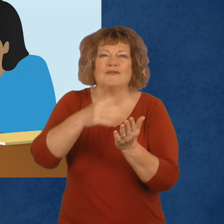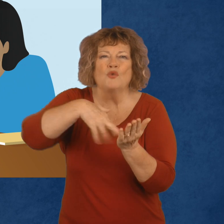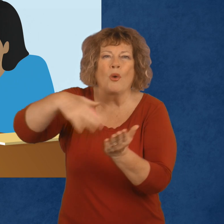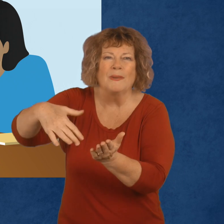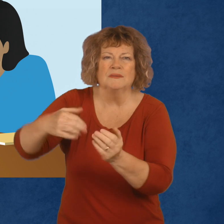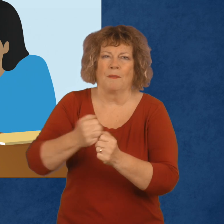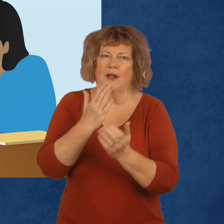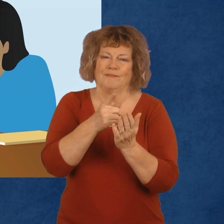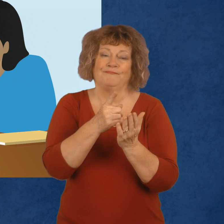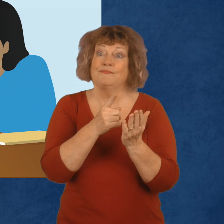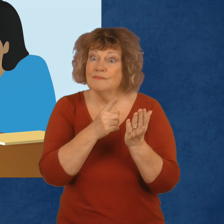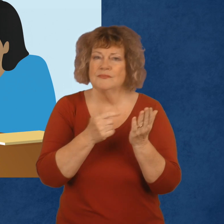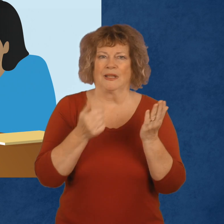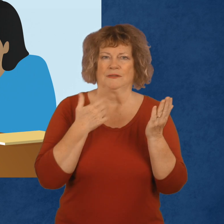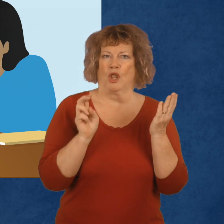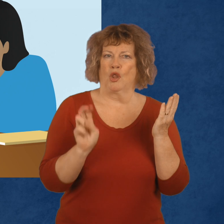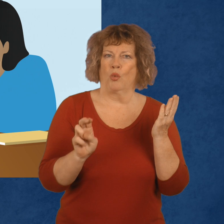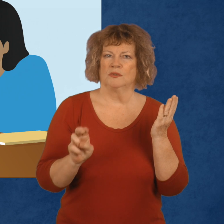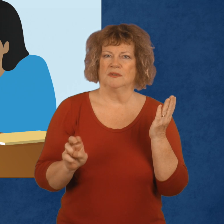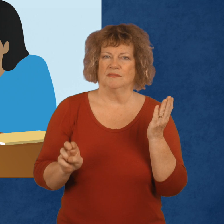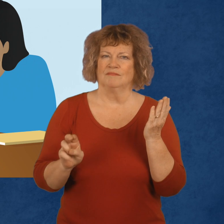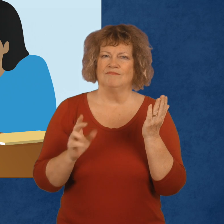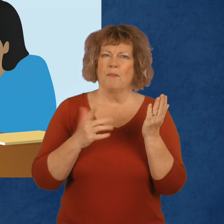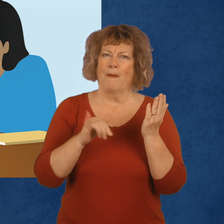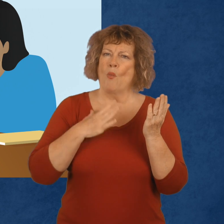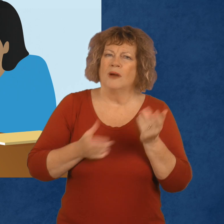you want to make, evidence you have to support your arguments, questions